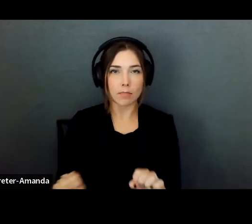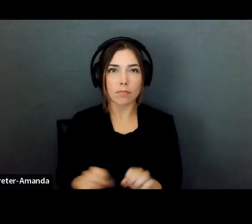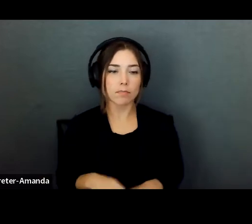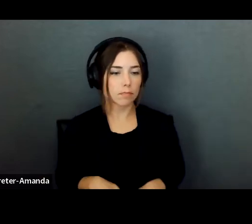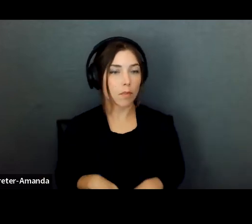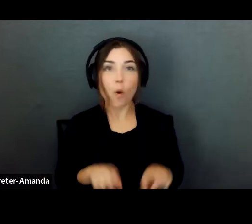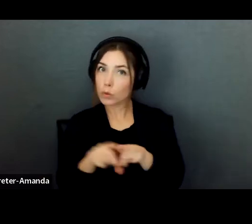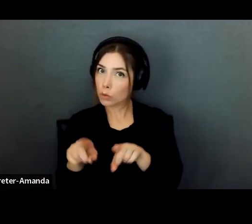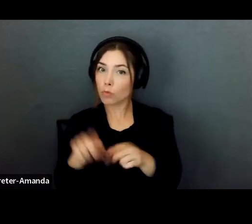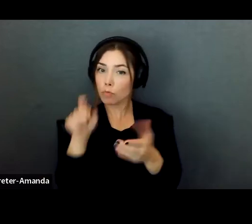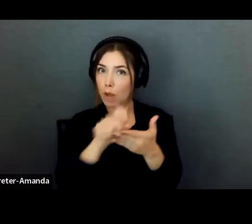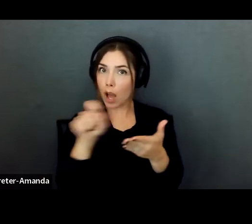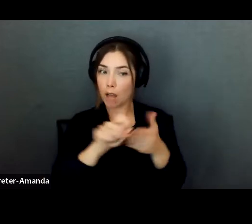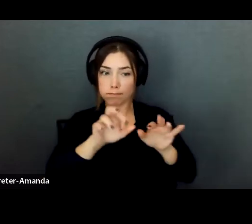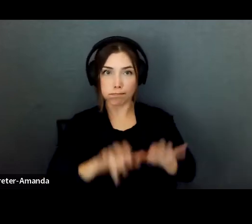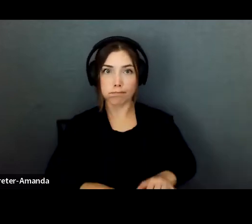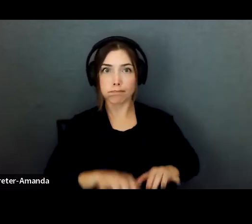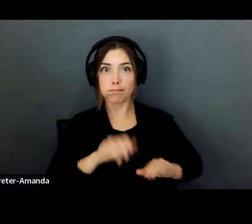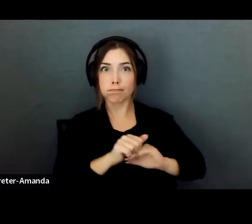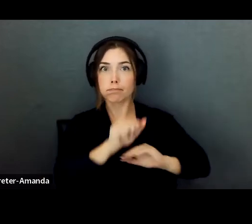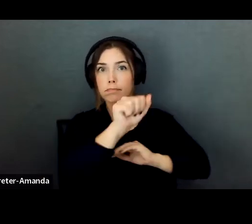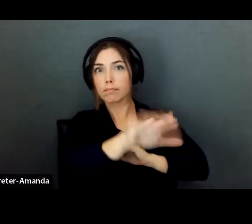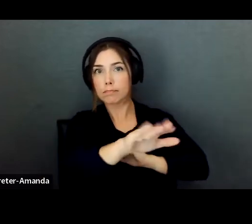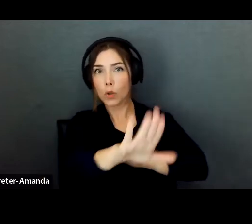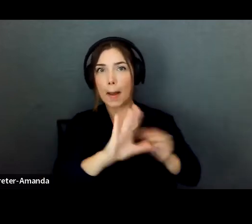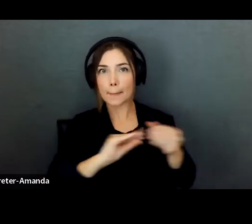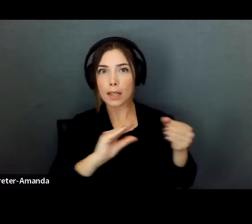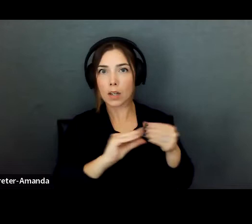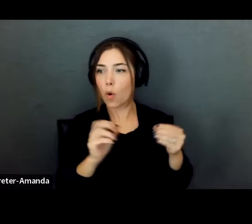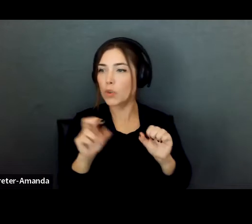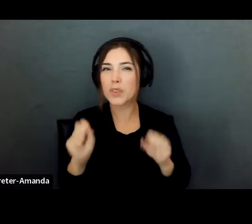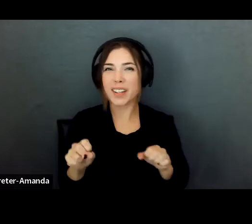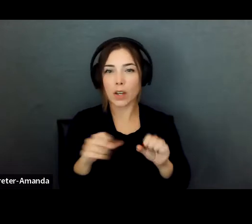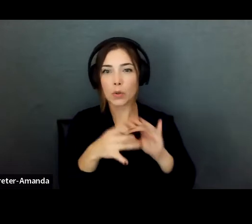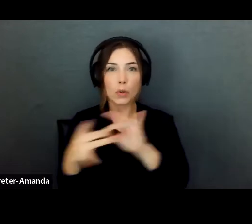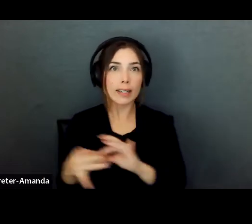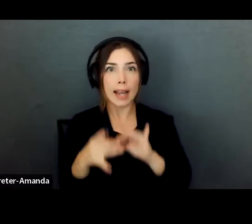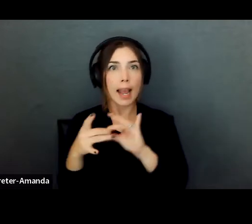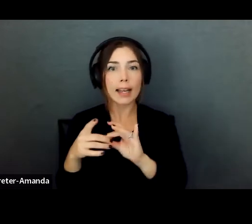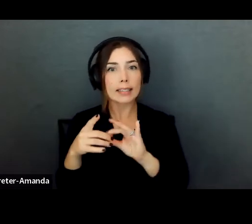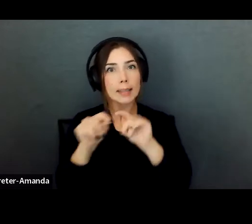You can also coordinate templates for others to use in submitting their comments to support